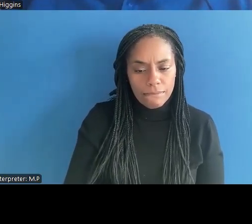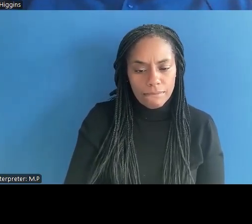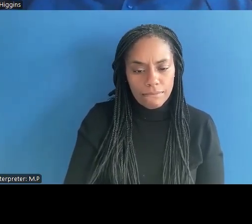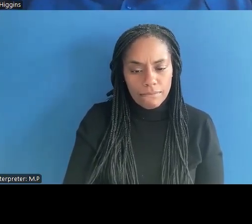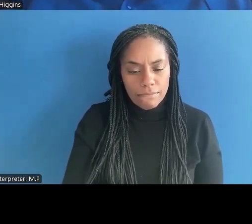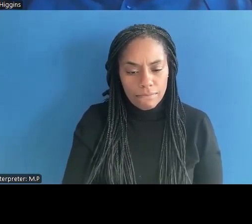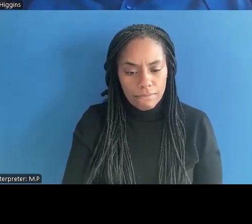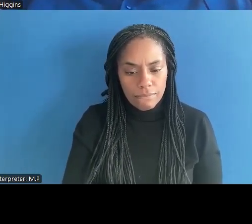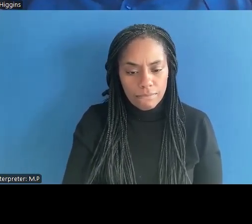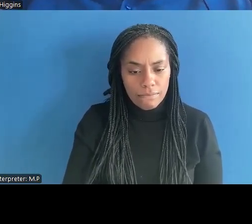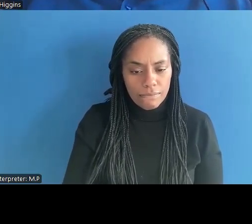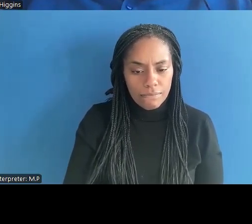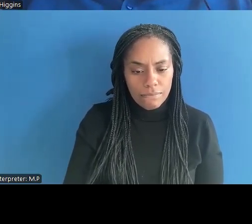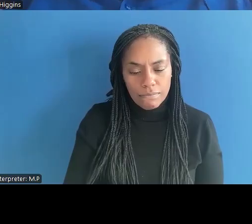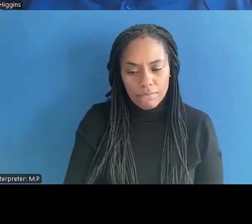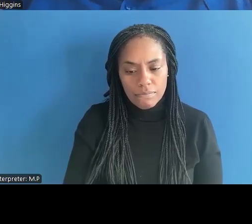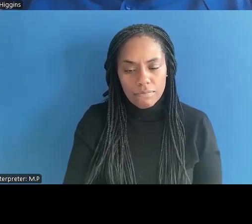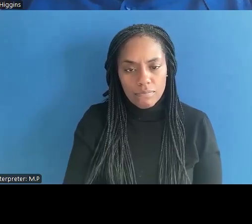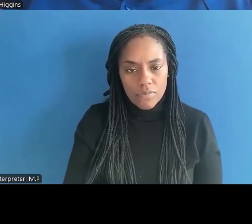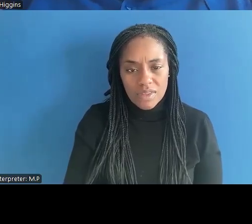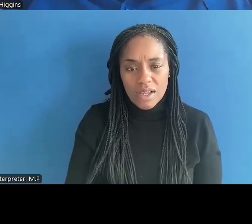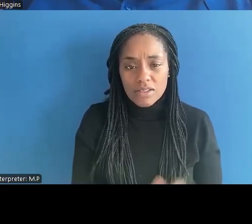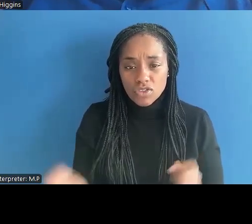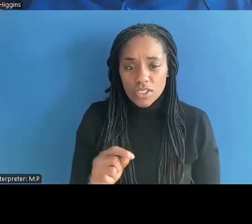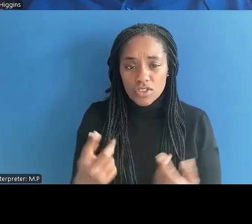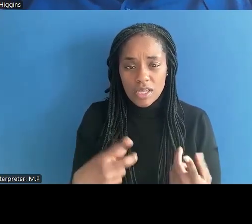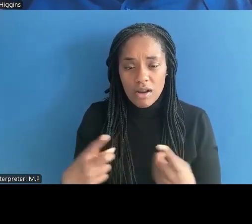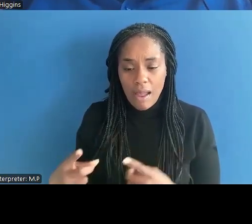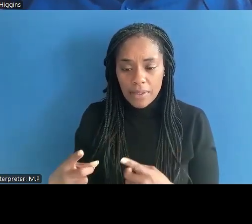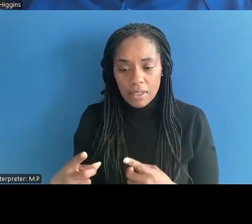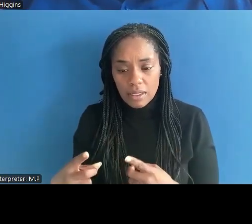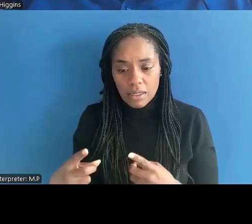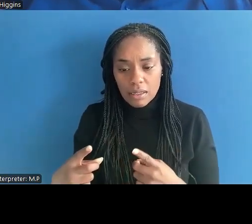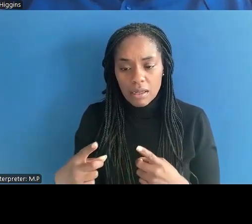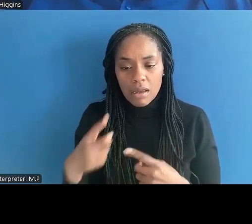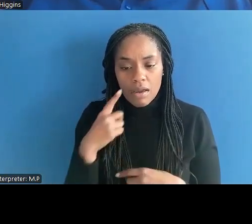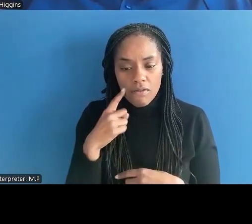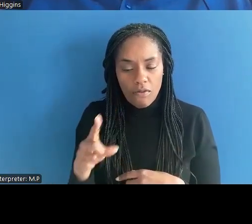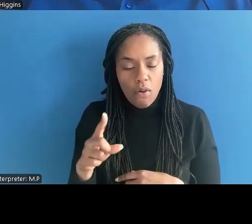coming in 2026 for people with immigration status are listed here.